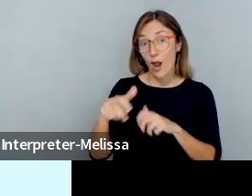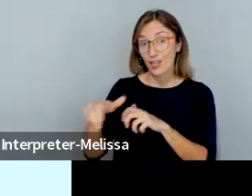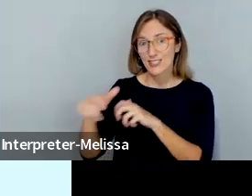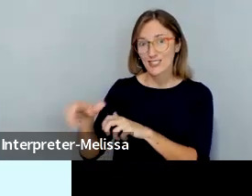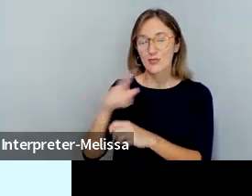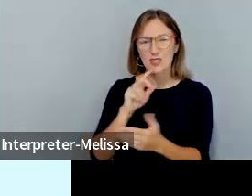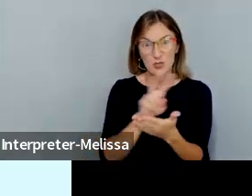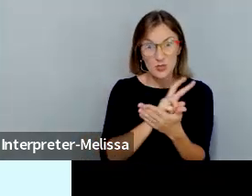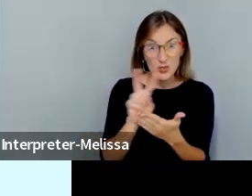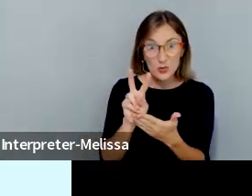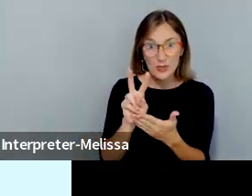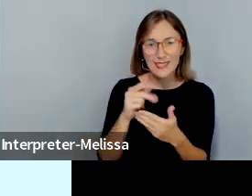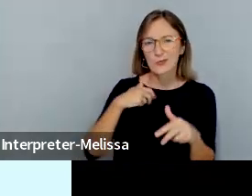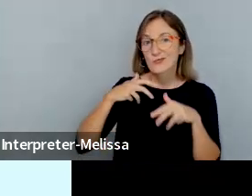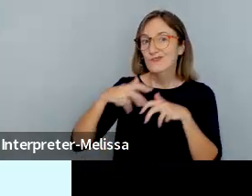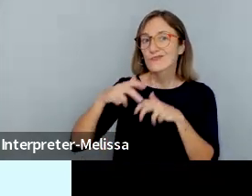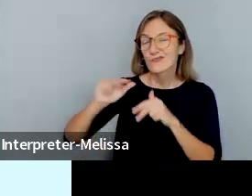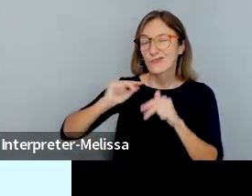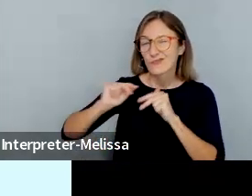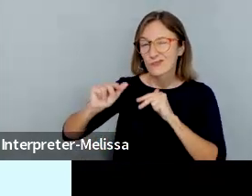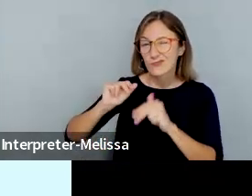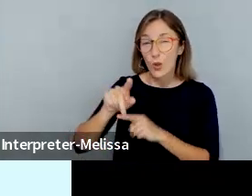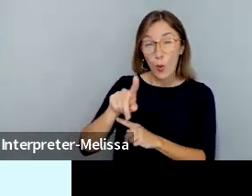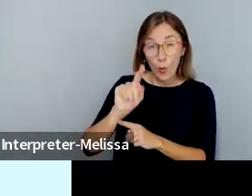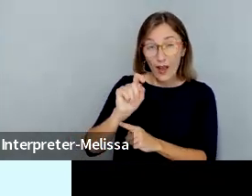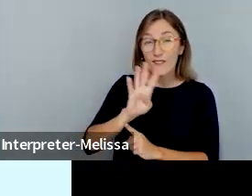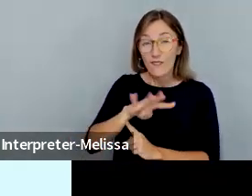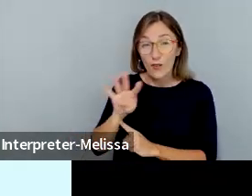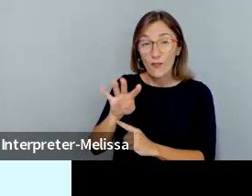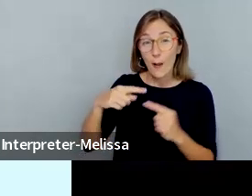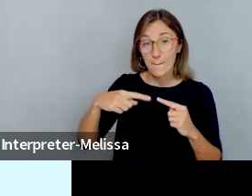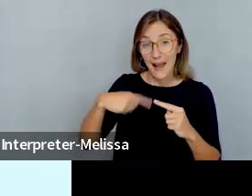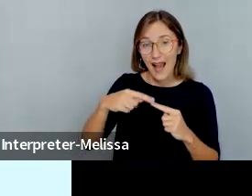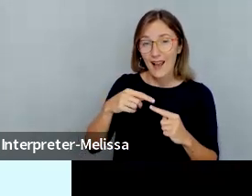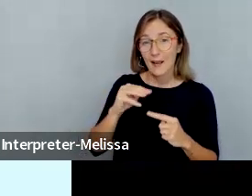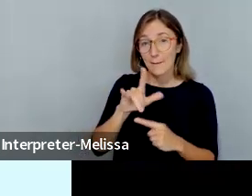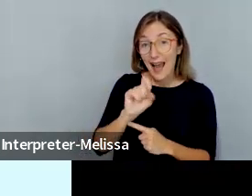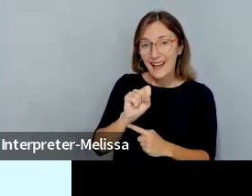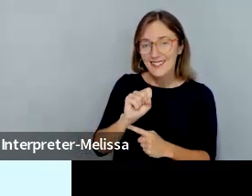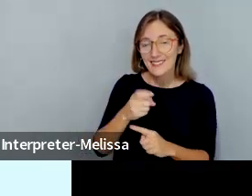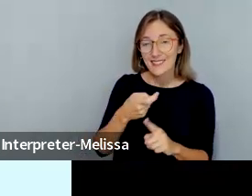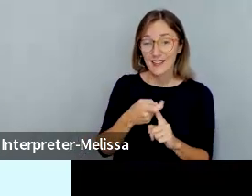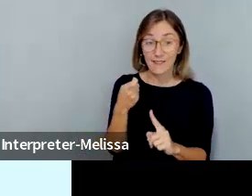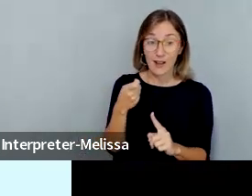My husband Bob was one of the cochairs of it. It was the free